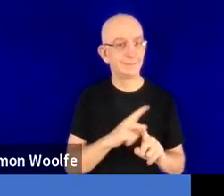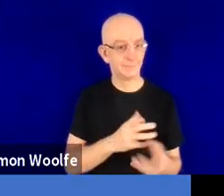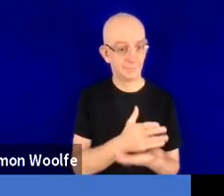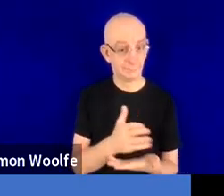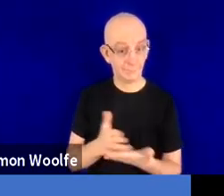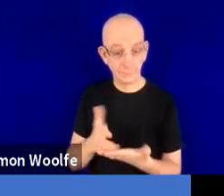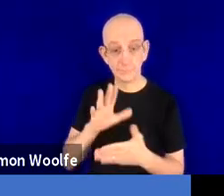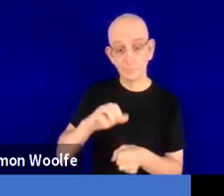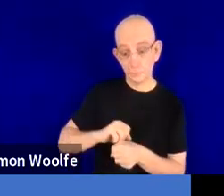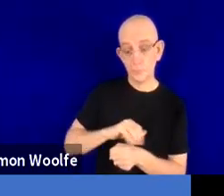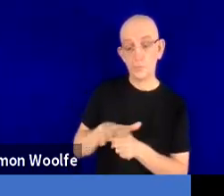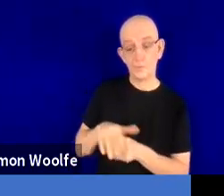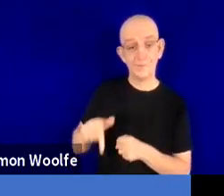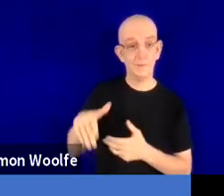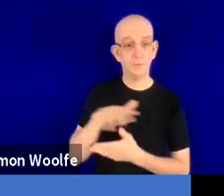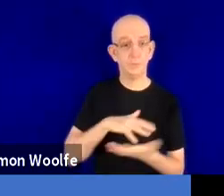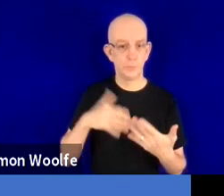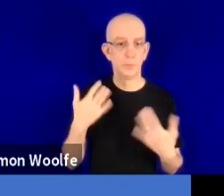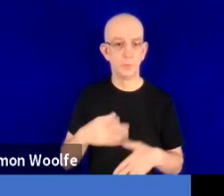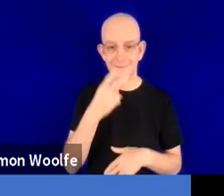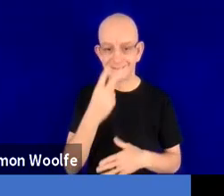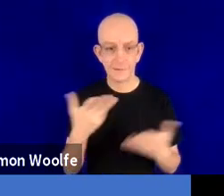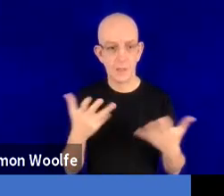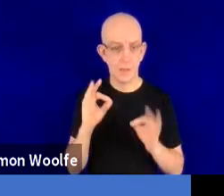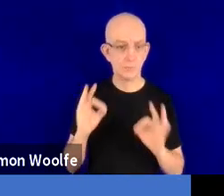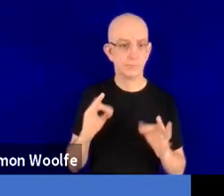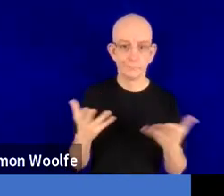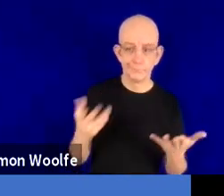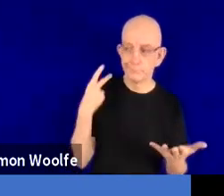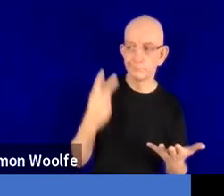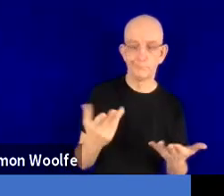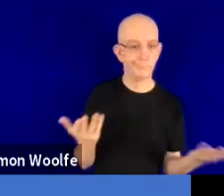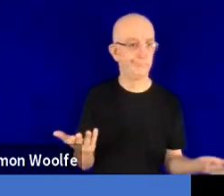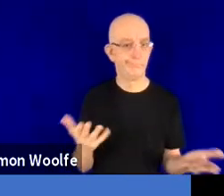which is true for public health program or messaging around COVID-19